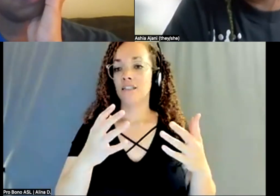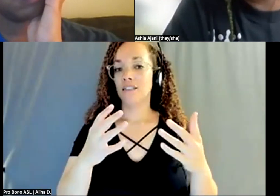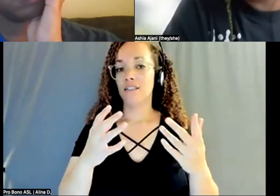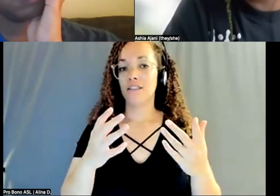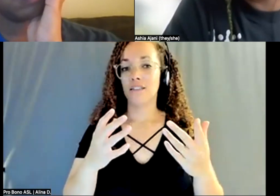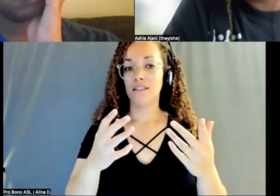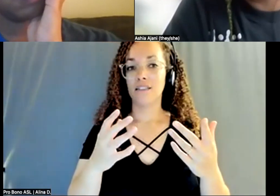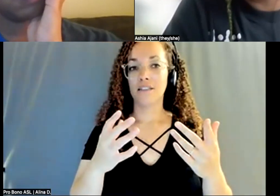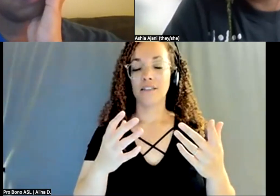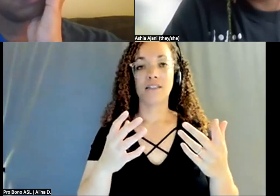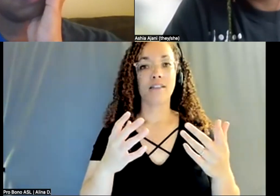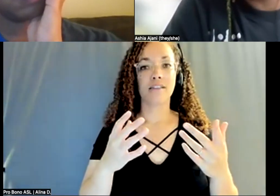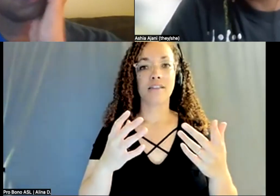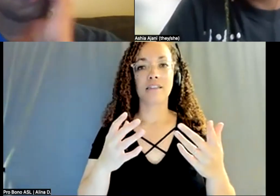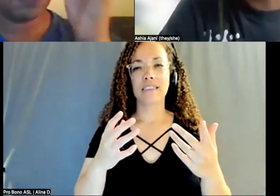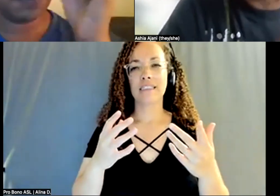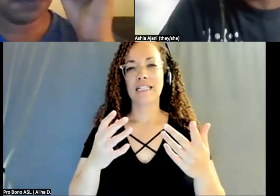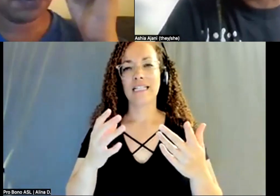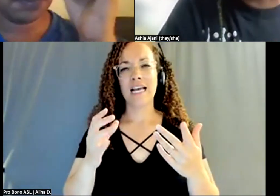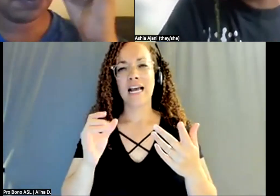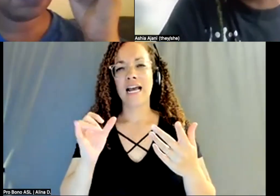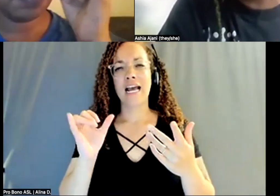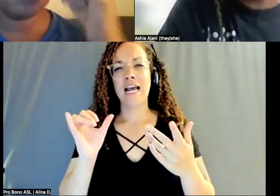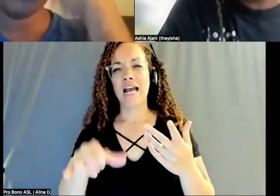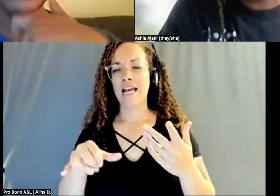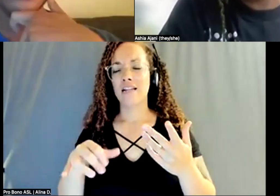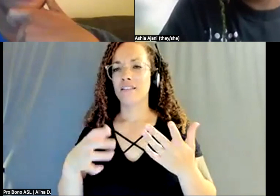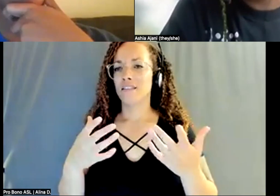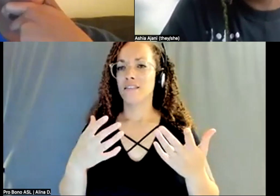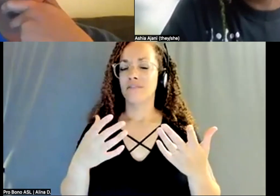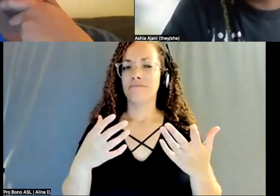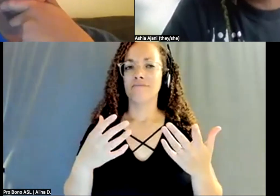because this is I mean, that is in a lot of ways, that like my inheritance. That's a lot of Black